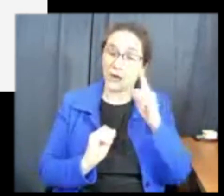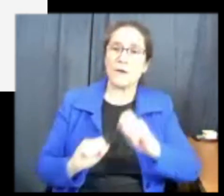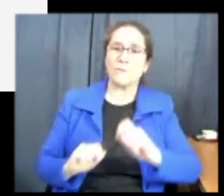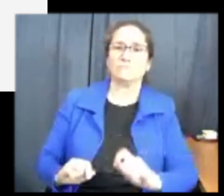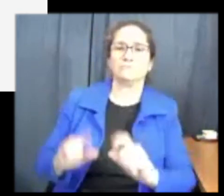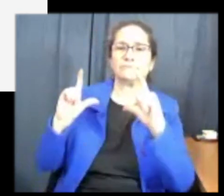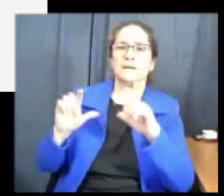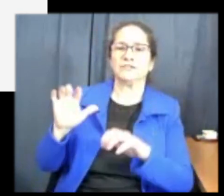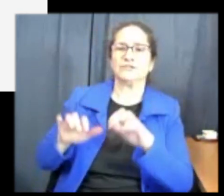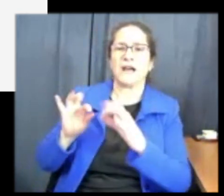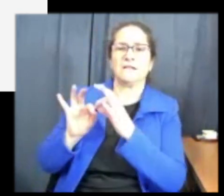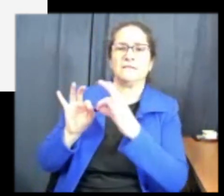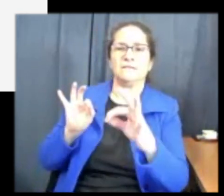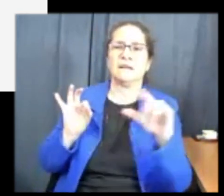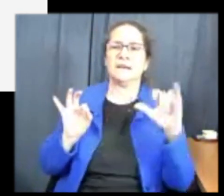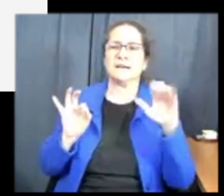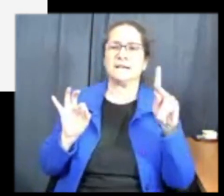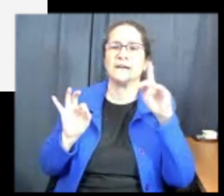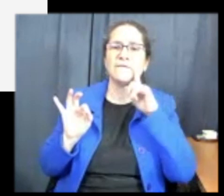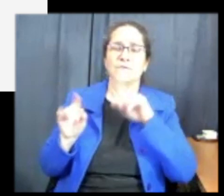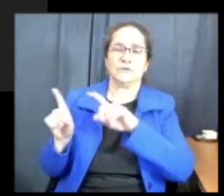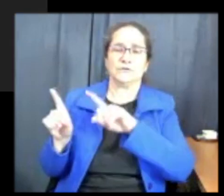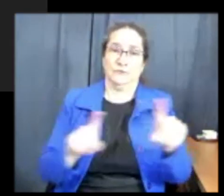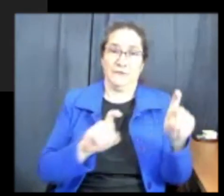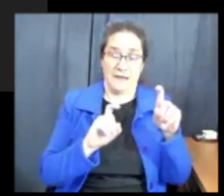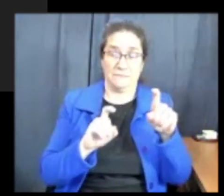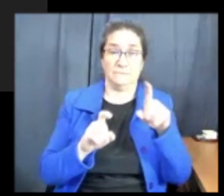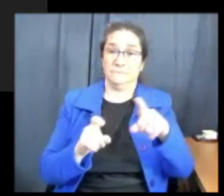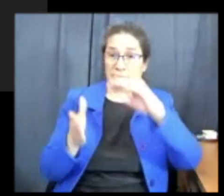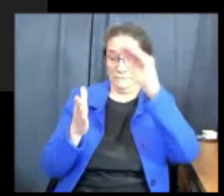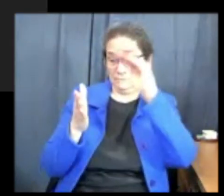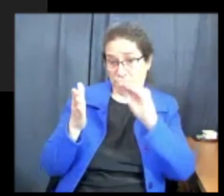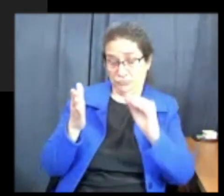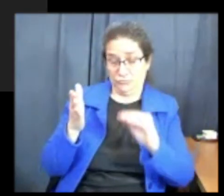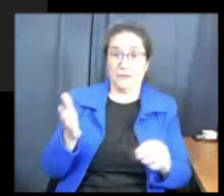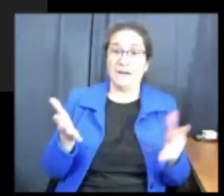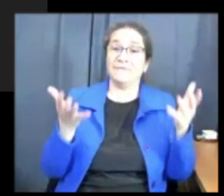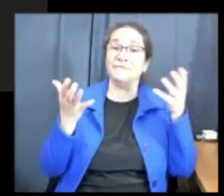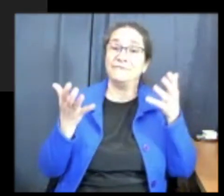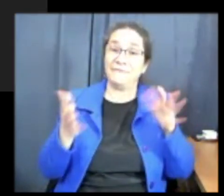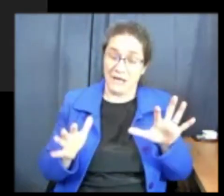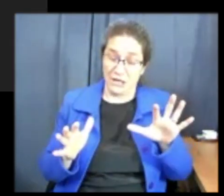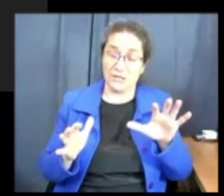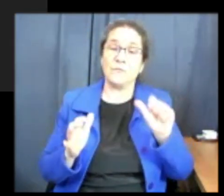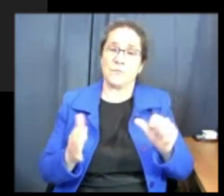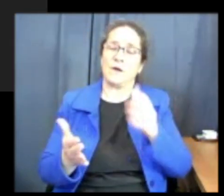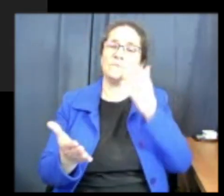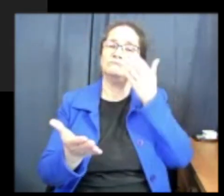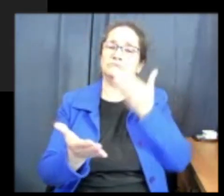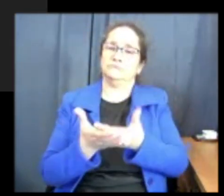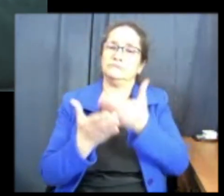By completing a survey, you'll be able to access a certificate verifying your attendance in this webinar.